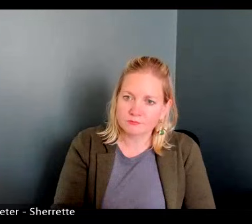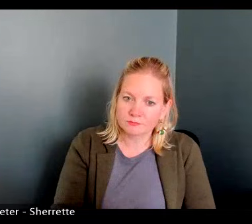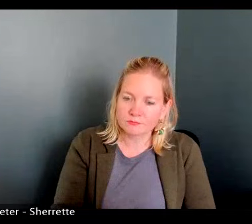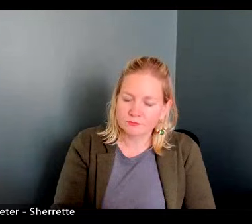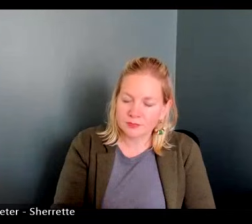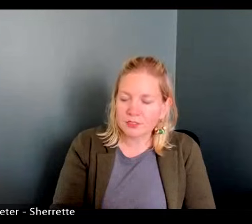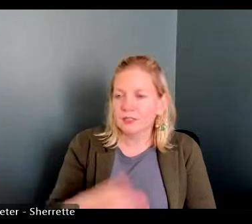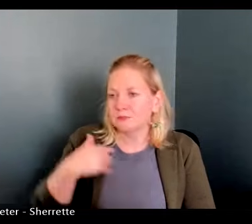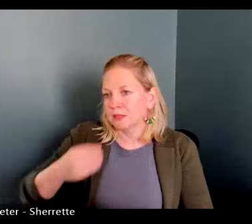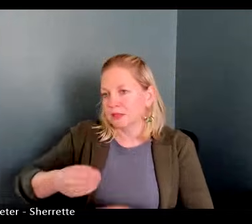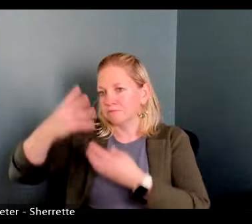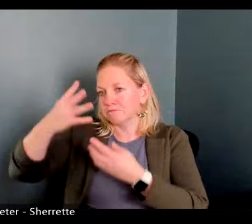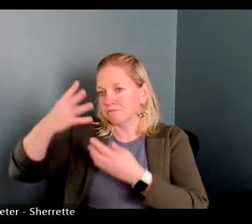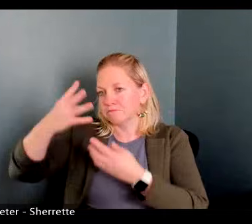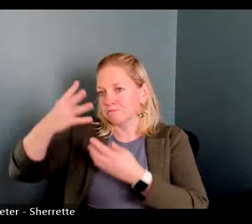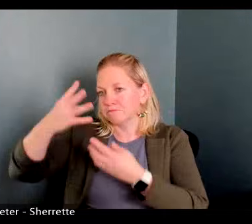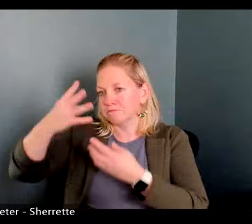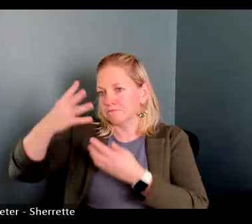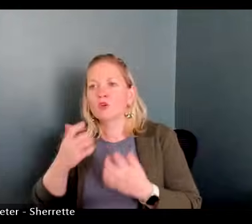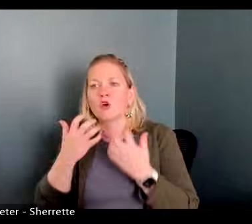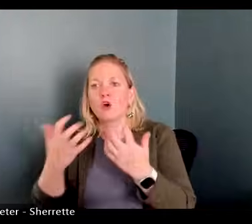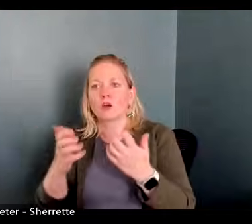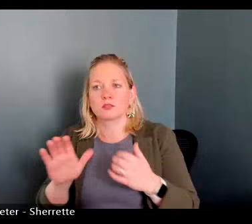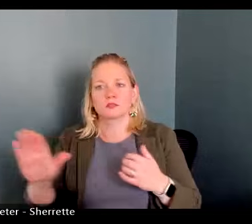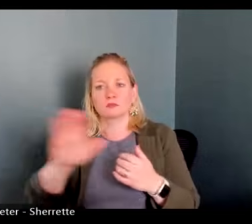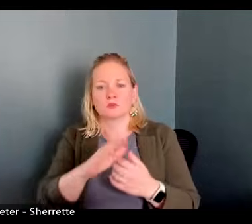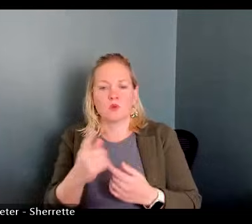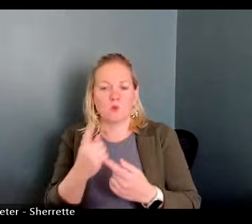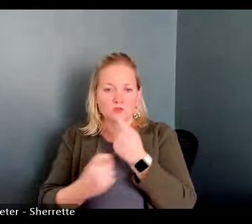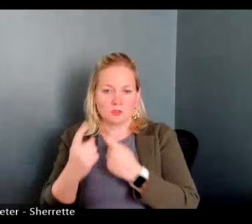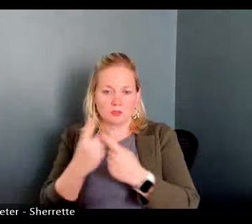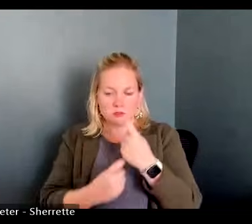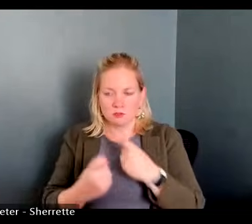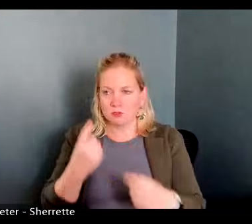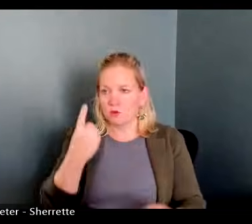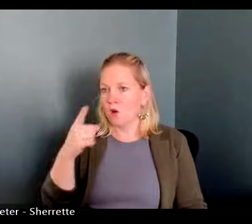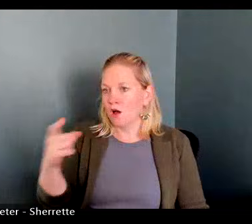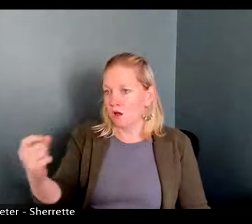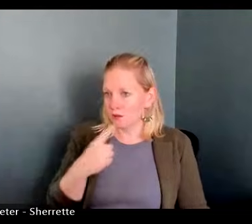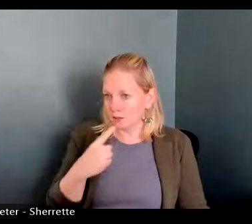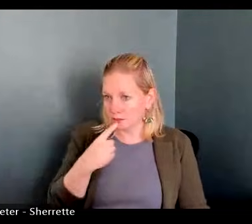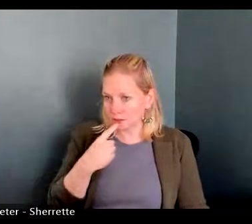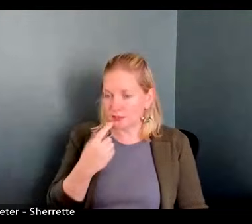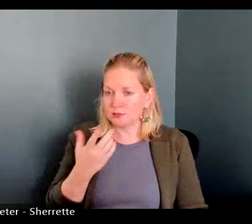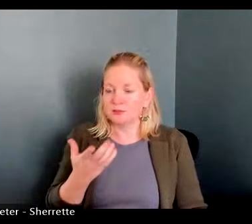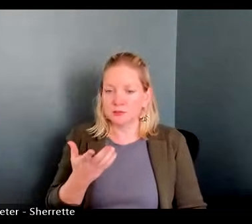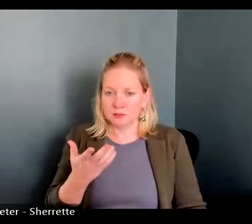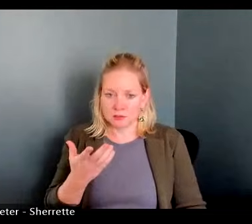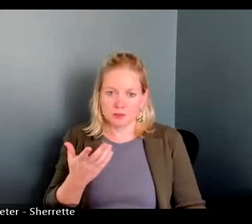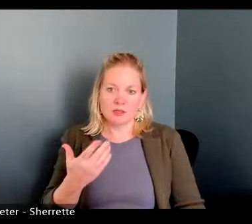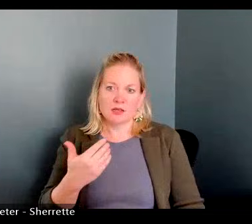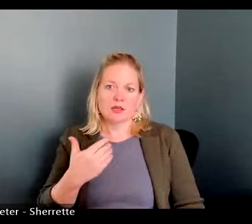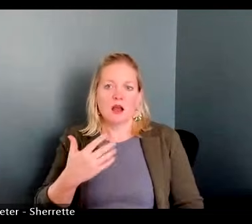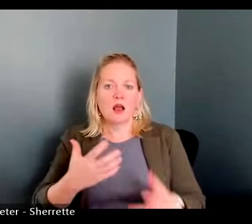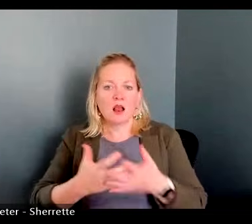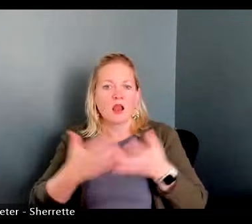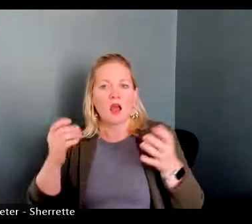the audience here. We have a question that says, given the stigma surrounding opioid use,